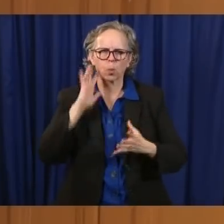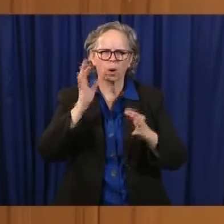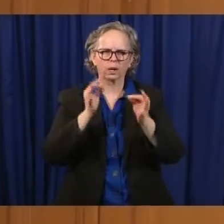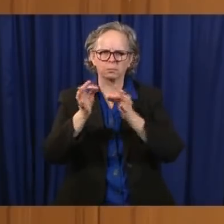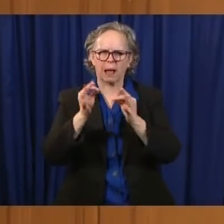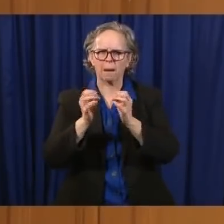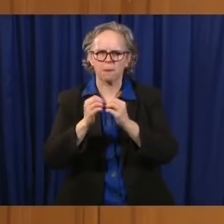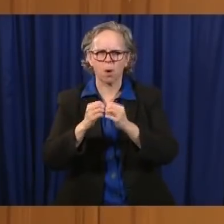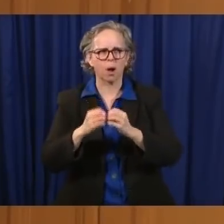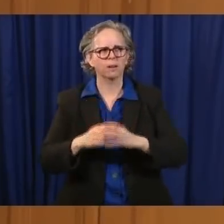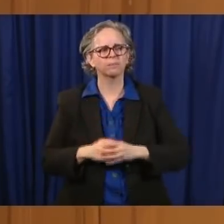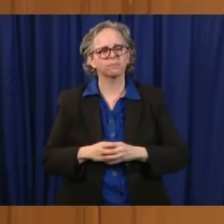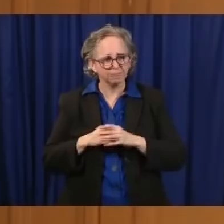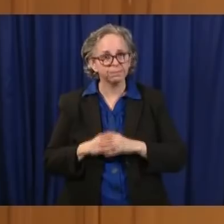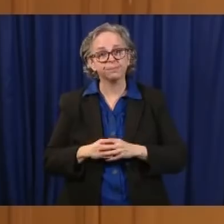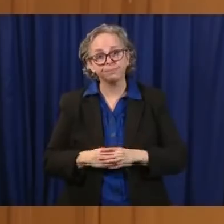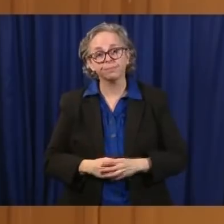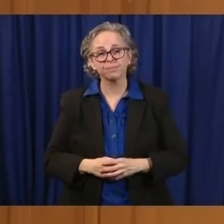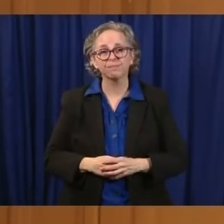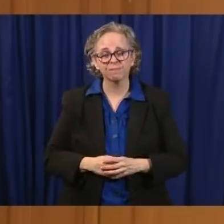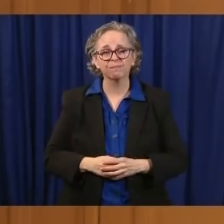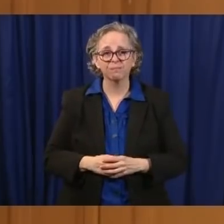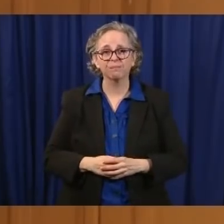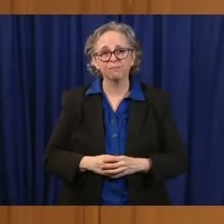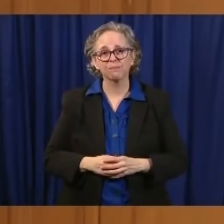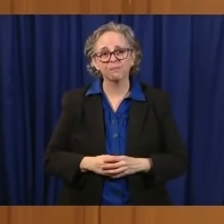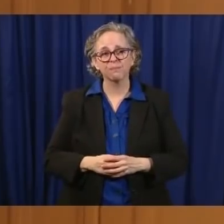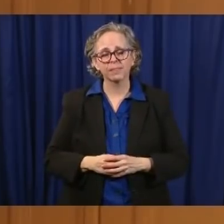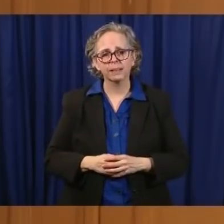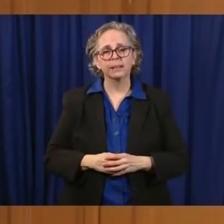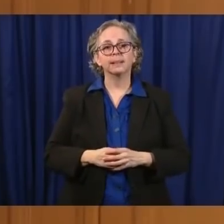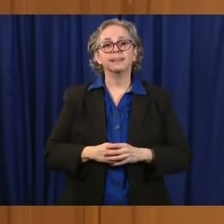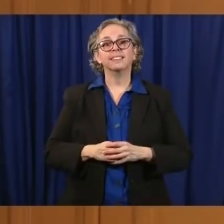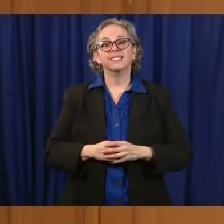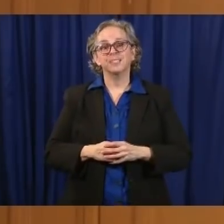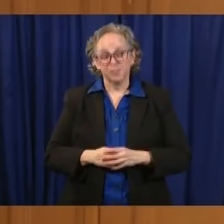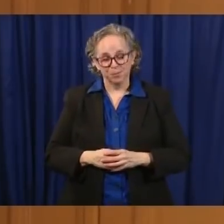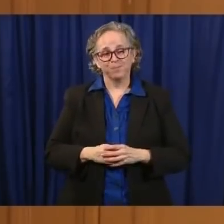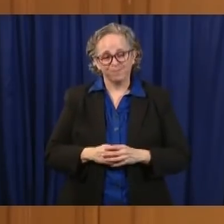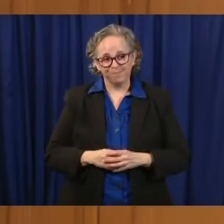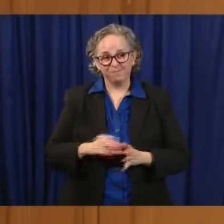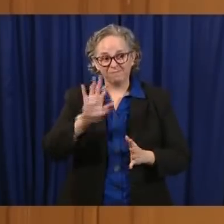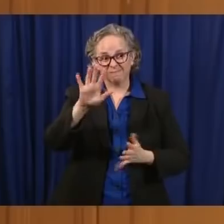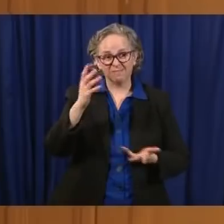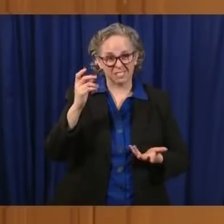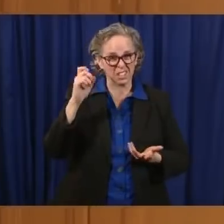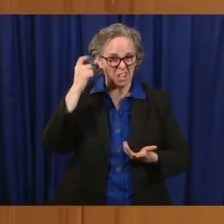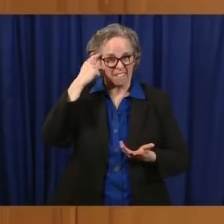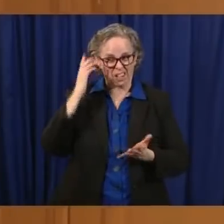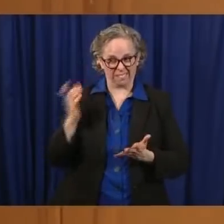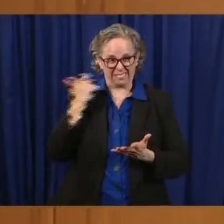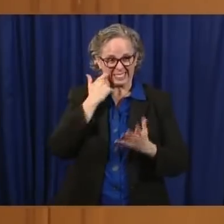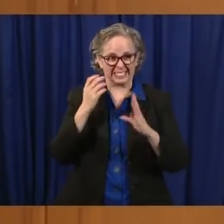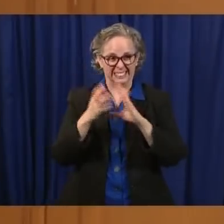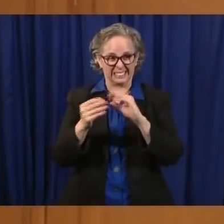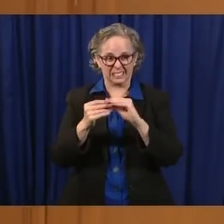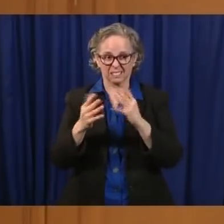CONTAGIOUS AND DEADLY, IT SPREADS QUICKLY WHEN PEOPLE ARE IN THOSE SETTINGS, THAT IS SOMETHING WE ARE GOING TO TALK